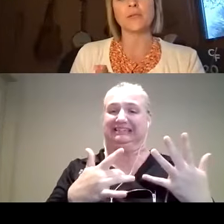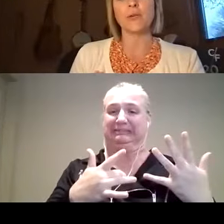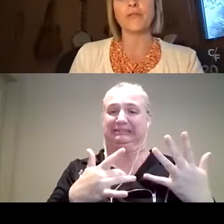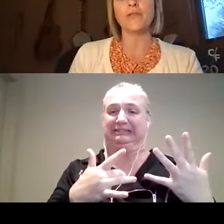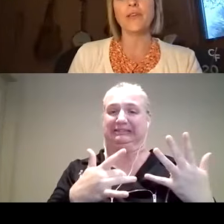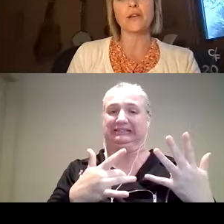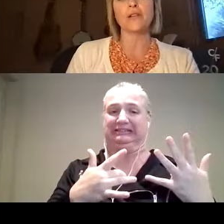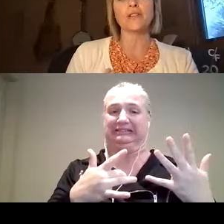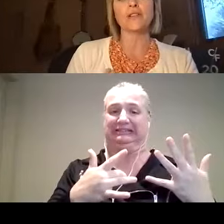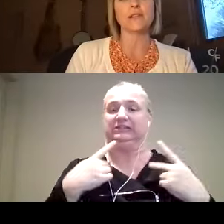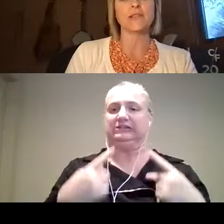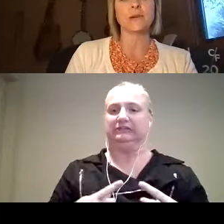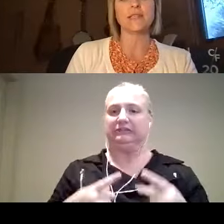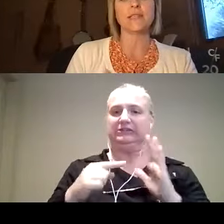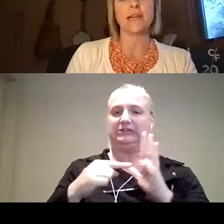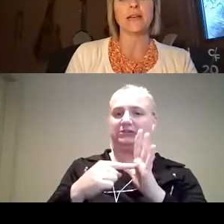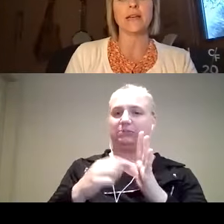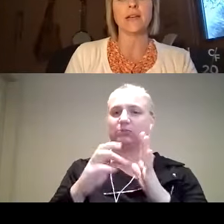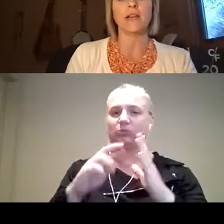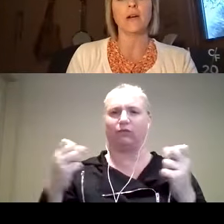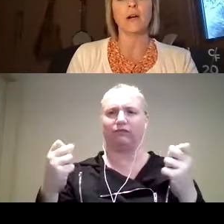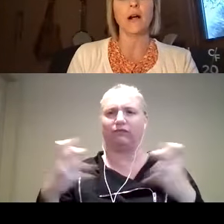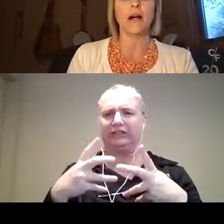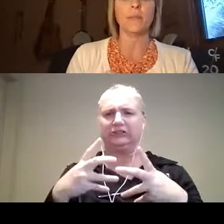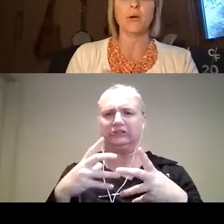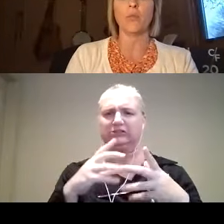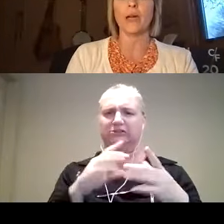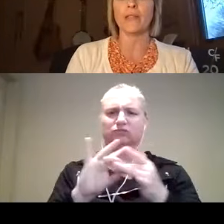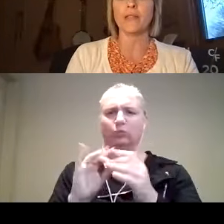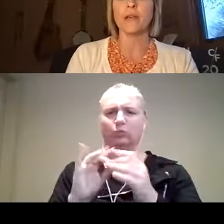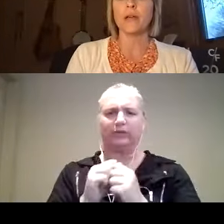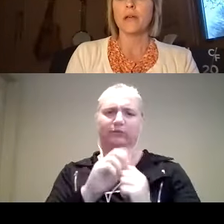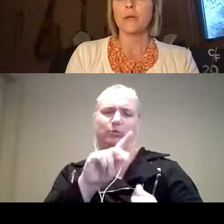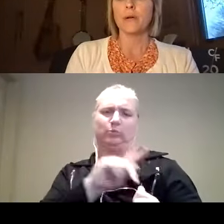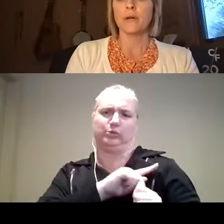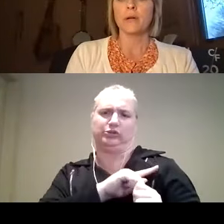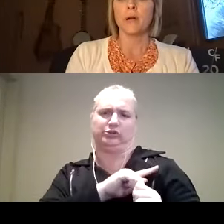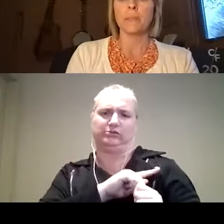or fears associated with personal or school problems.